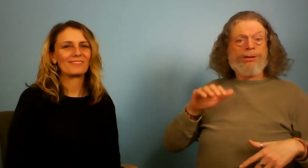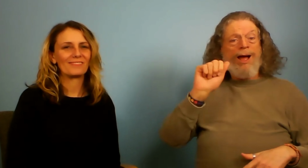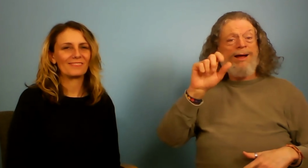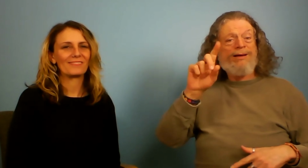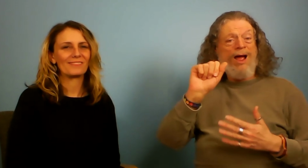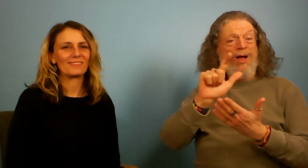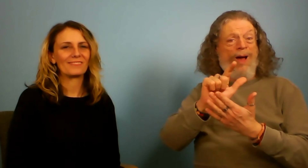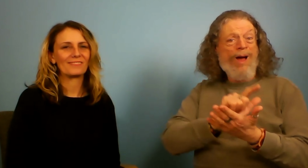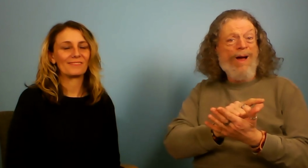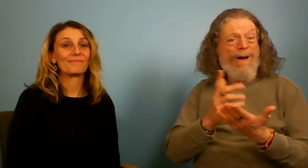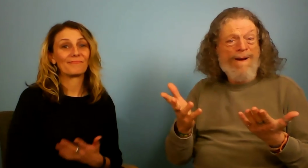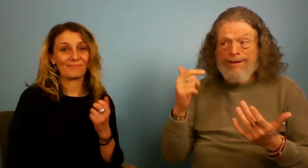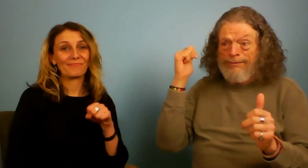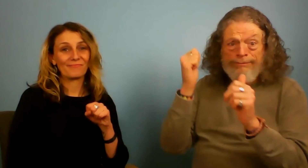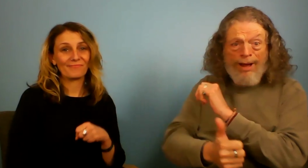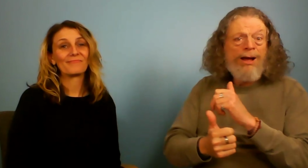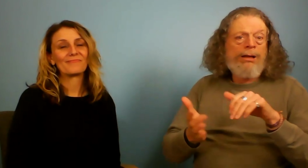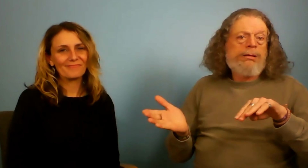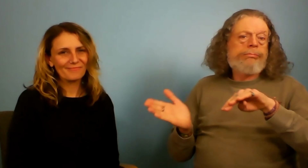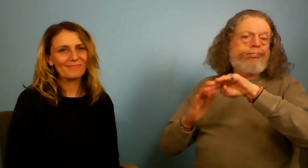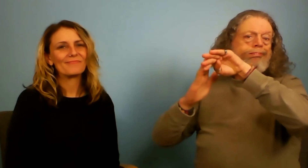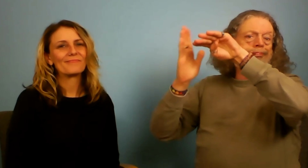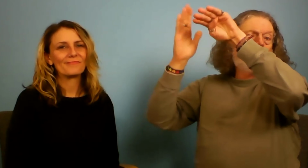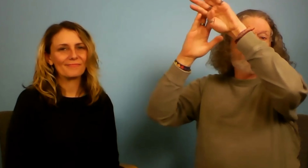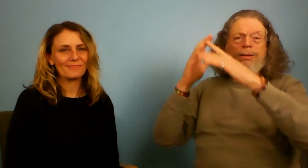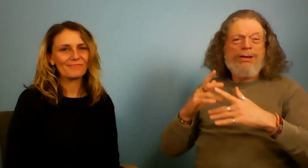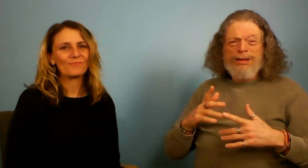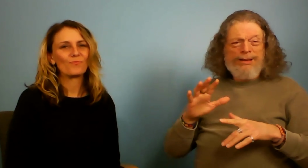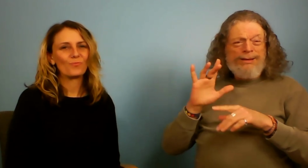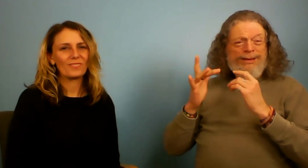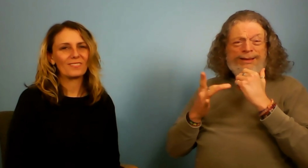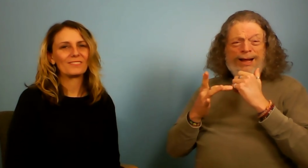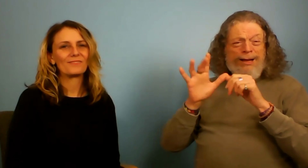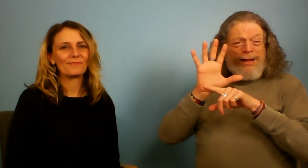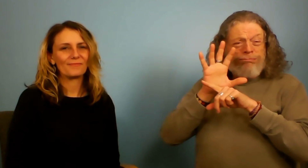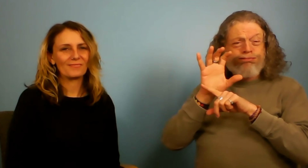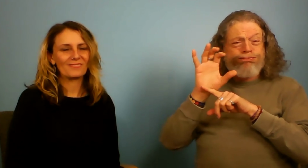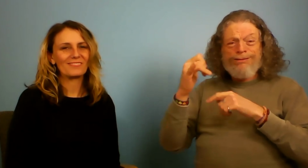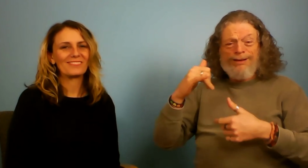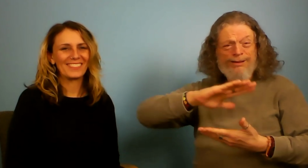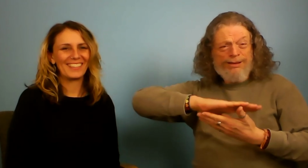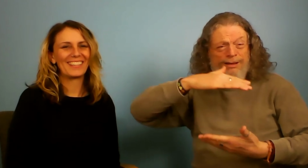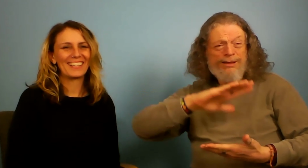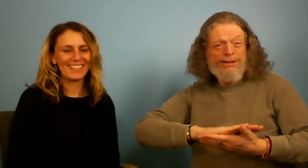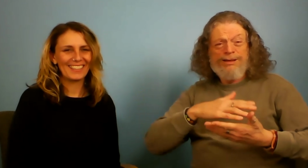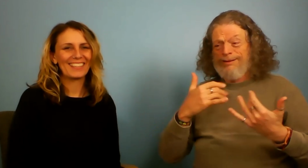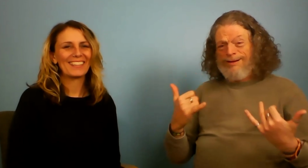improved. The ADA law was passed! That created improvements as well. Technology has taken off!